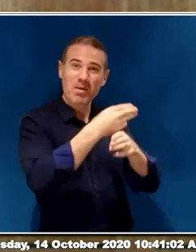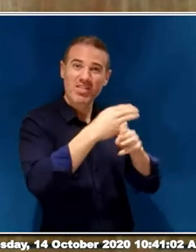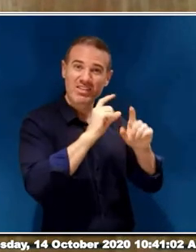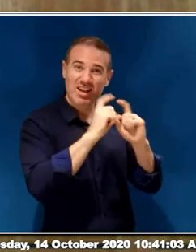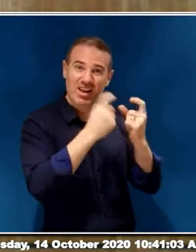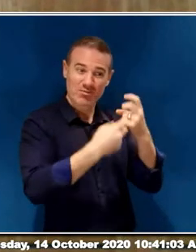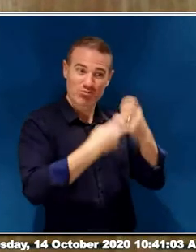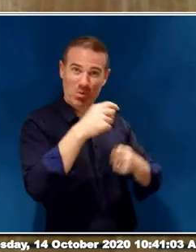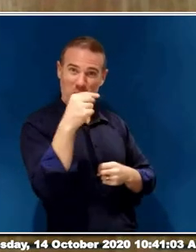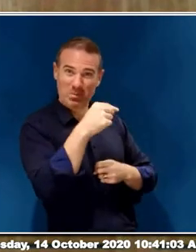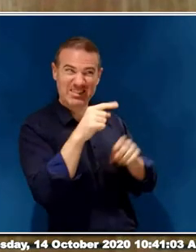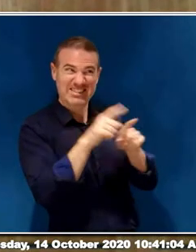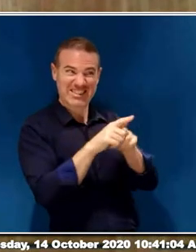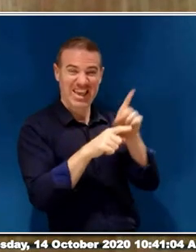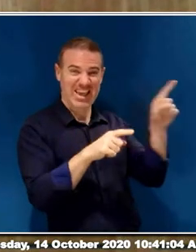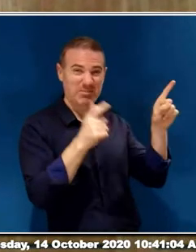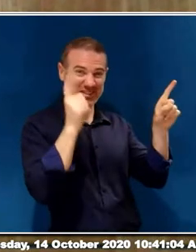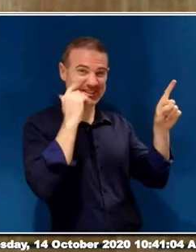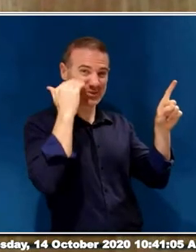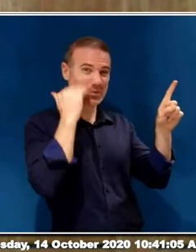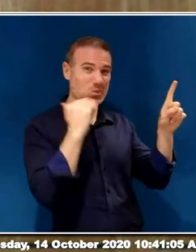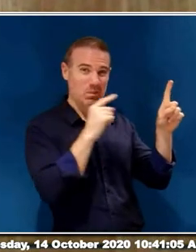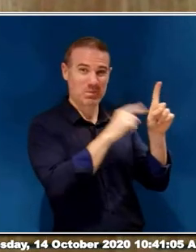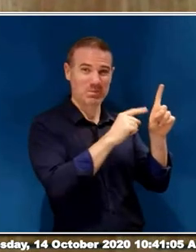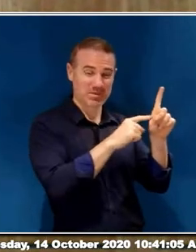spoken to on numerous occasions